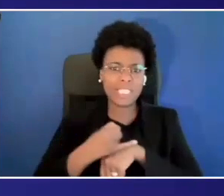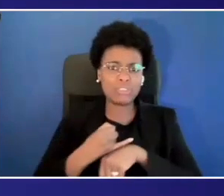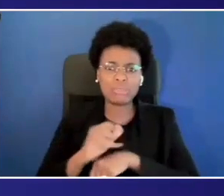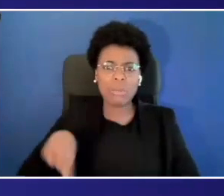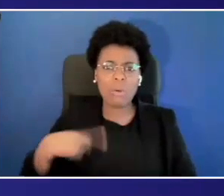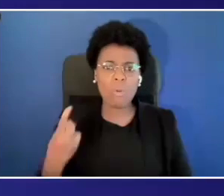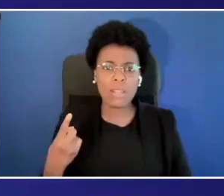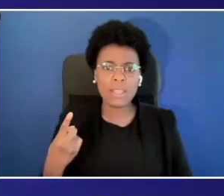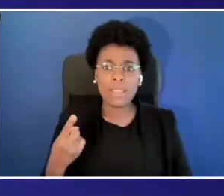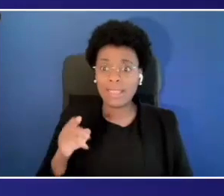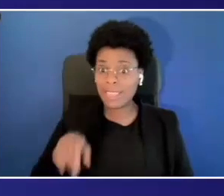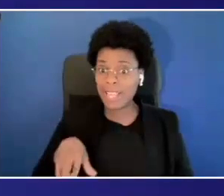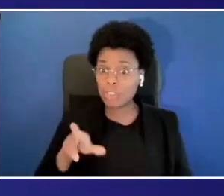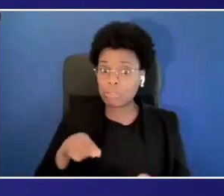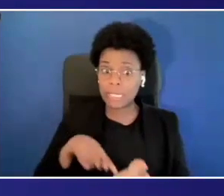That's not repayment that's entrapment. This is financially and emotionally draining.